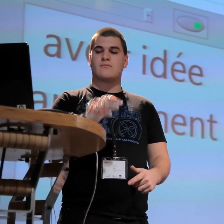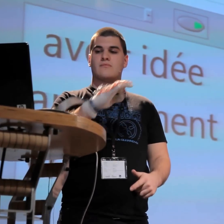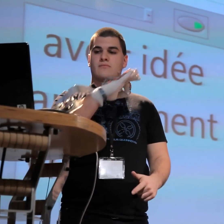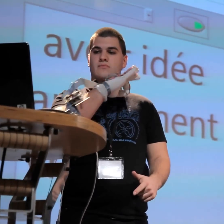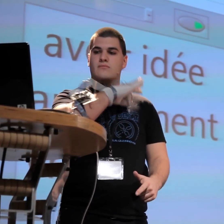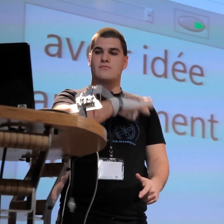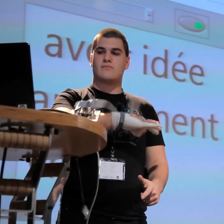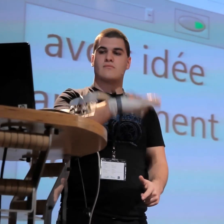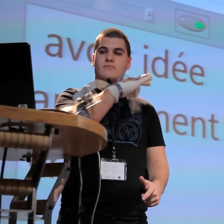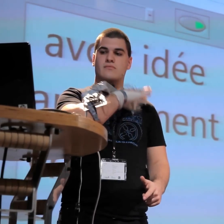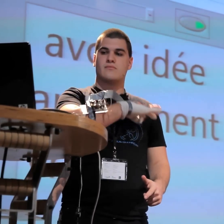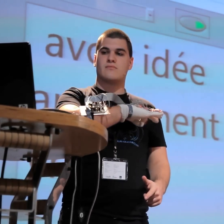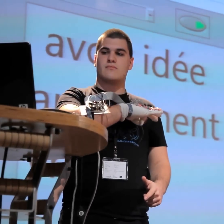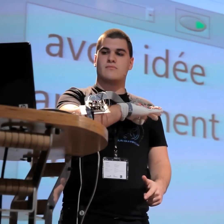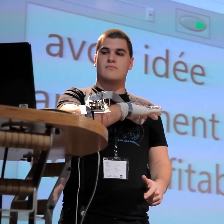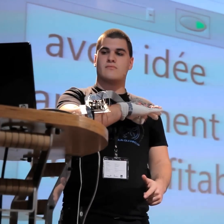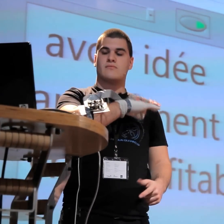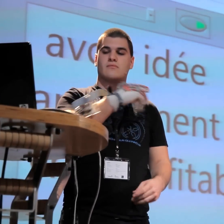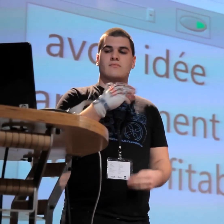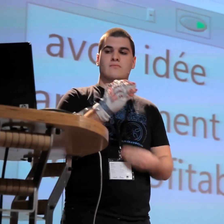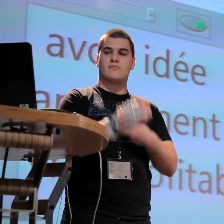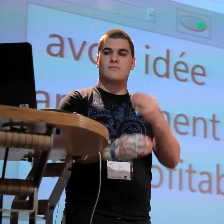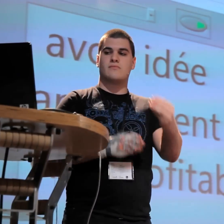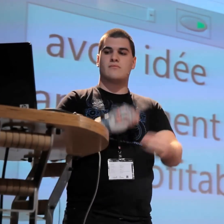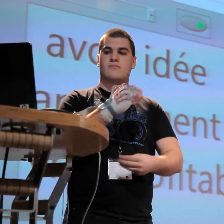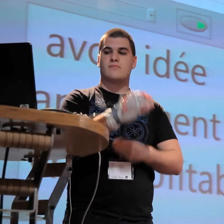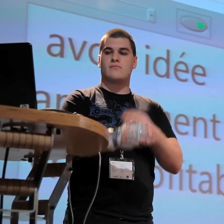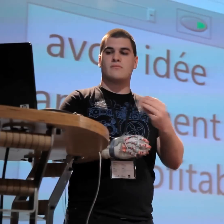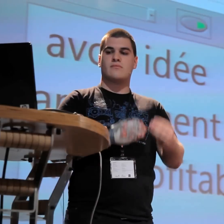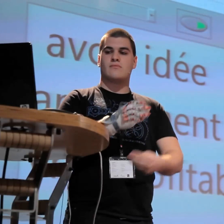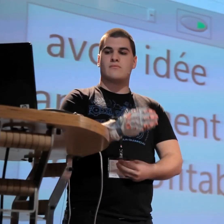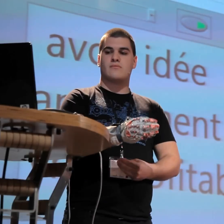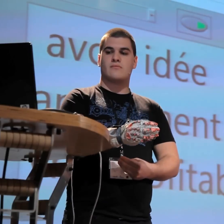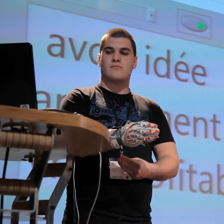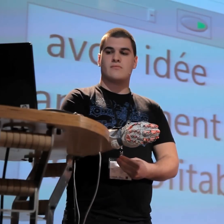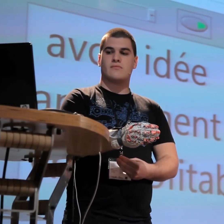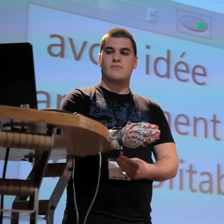...real... ...profitable...